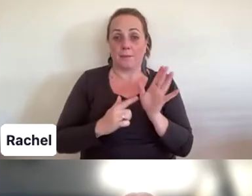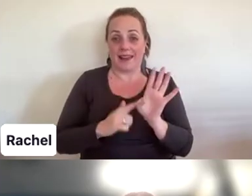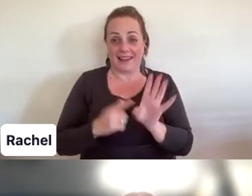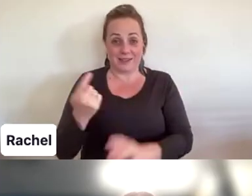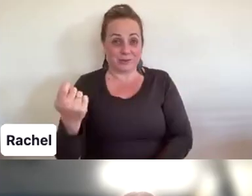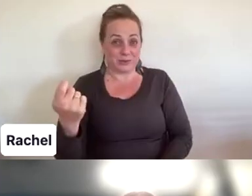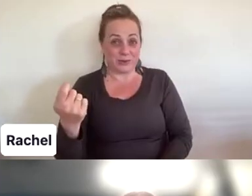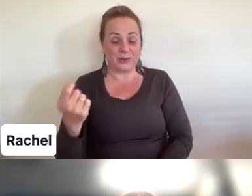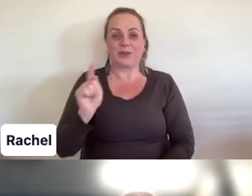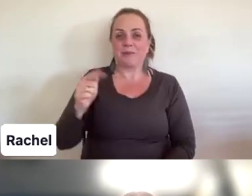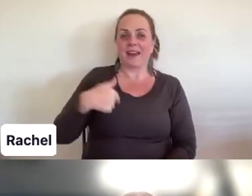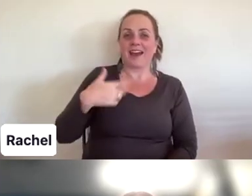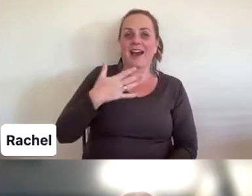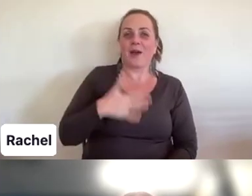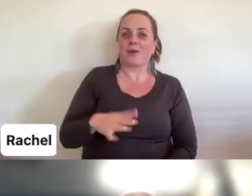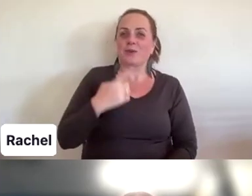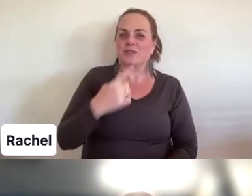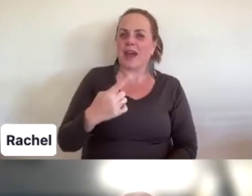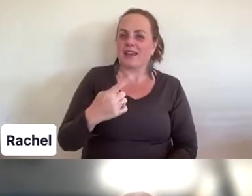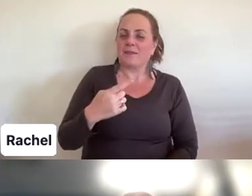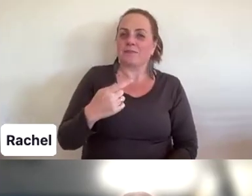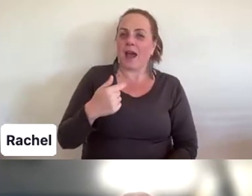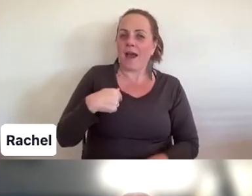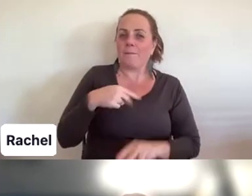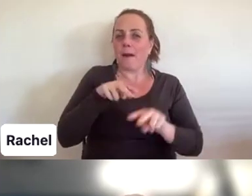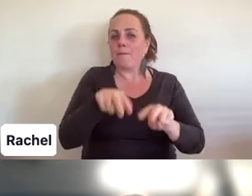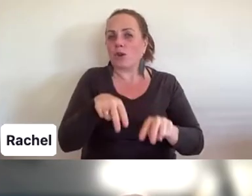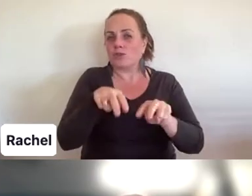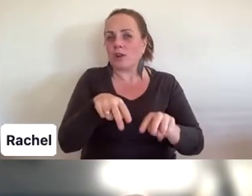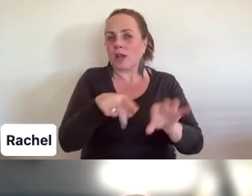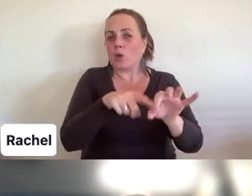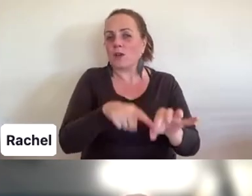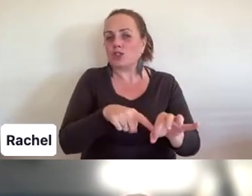emphasise a little bit, because I've just been monitoring the questions and answers. One of the